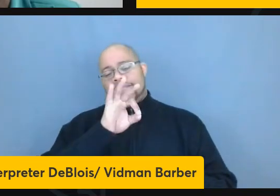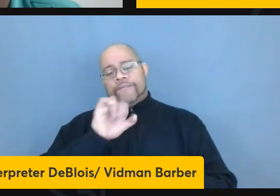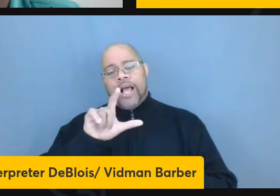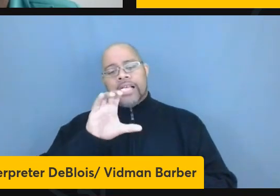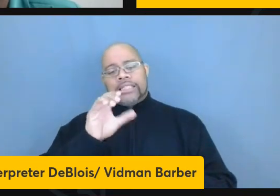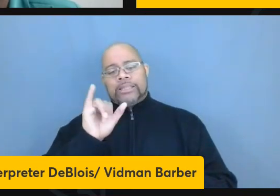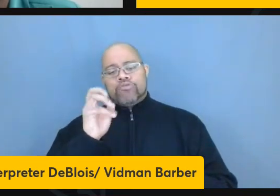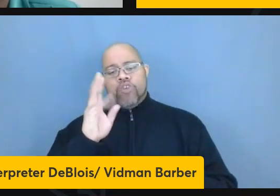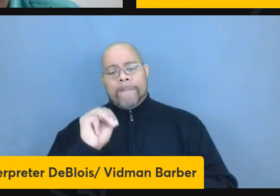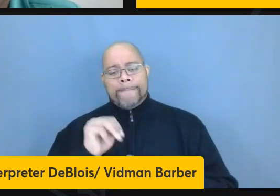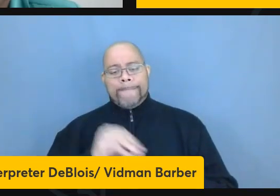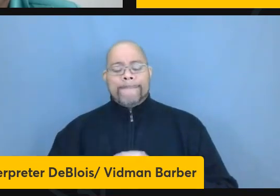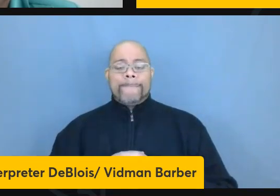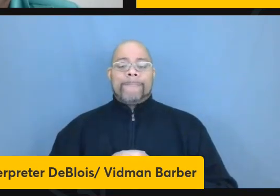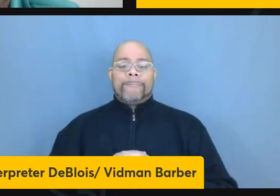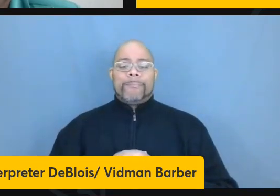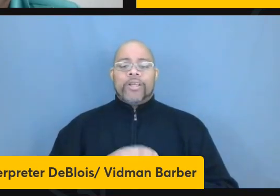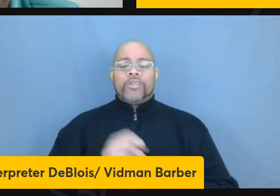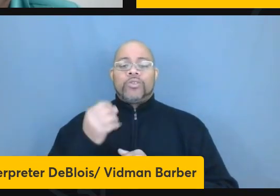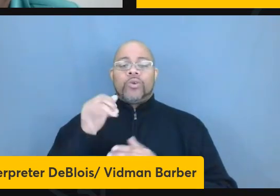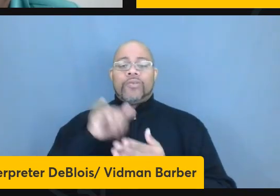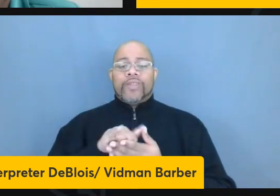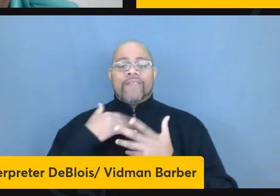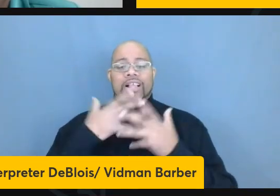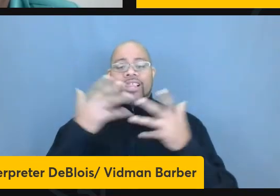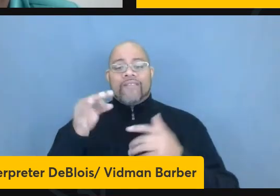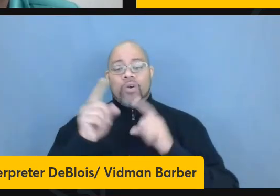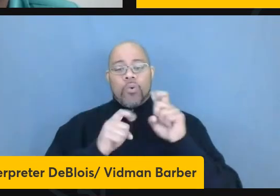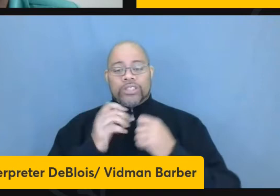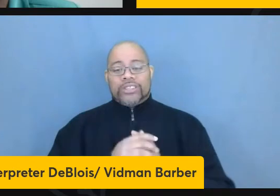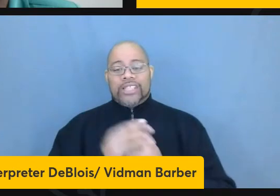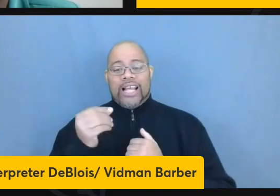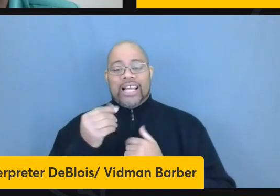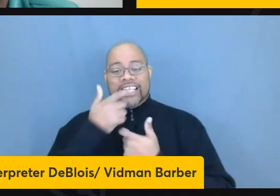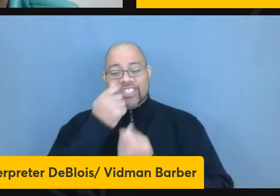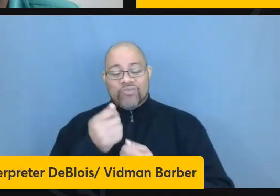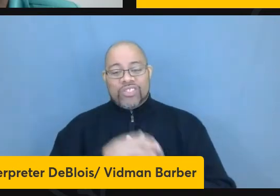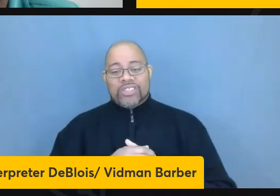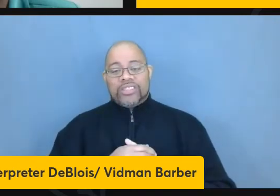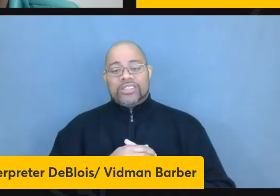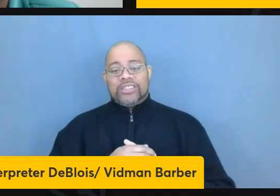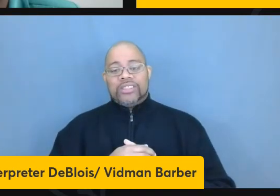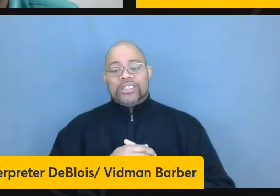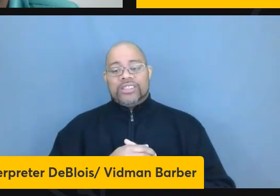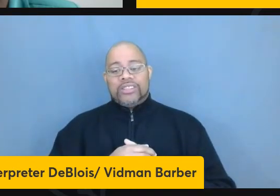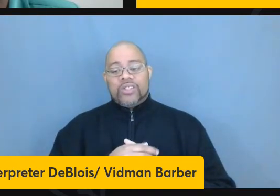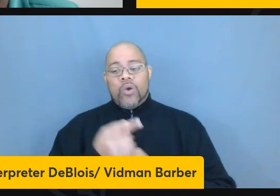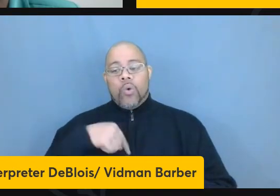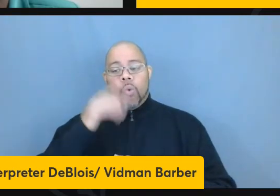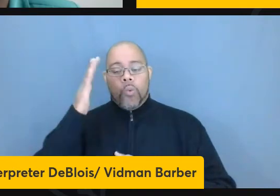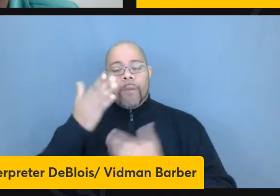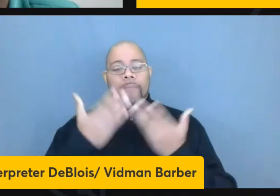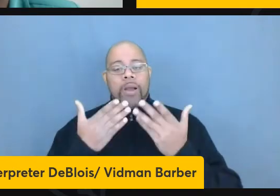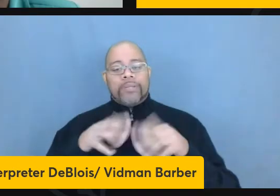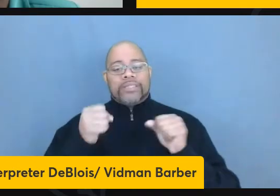Dr. Michael Opata: Thank you, so that there are a lot of questions and interest. And we will probably take one or two